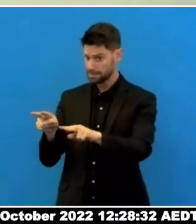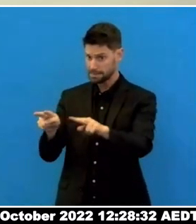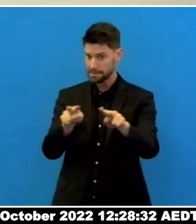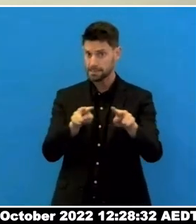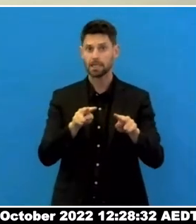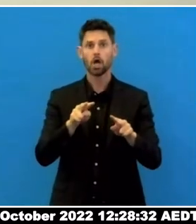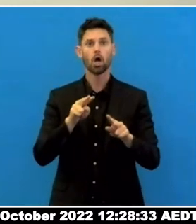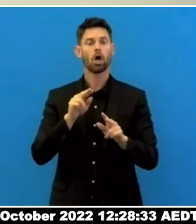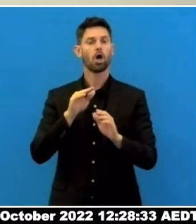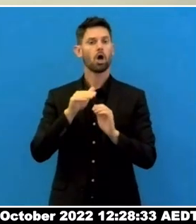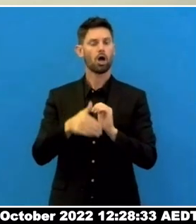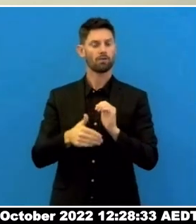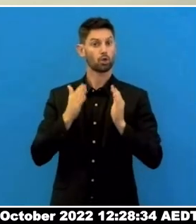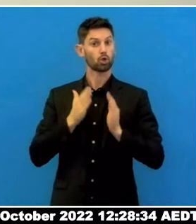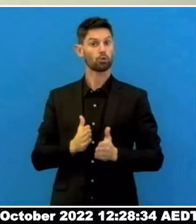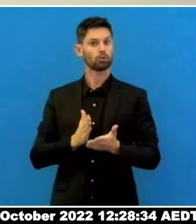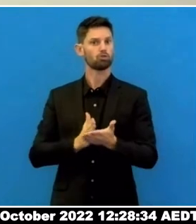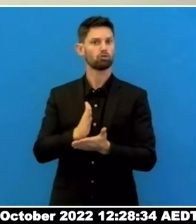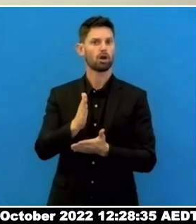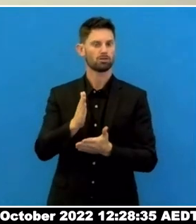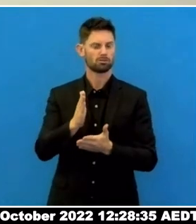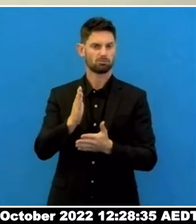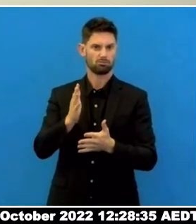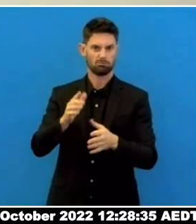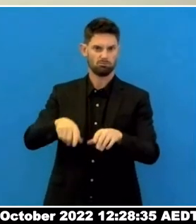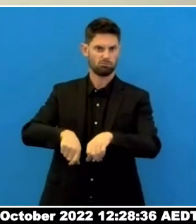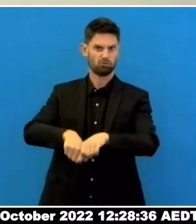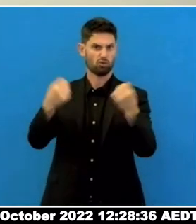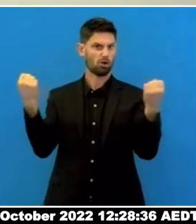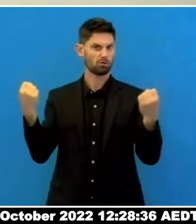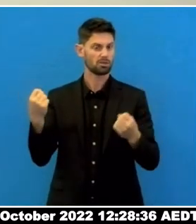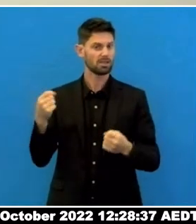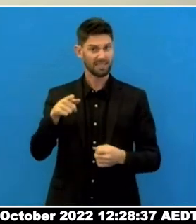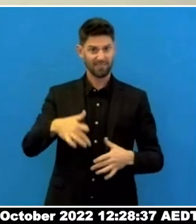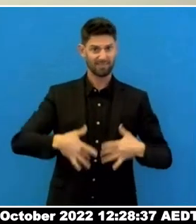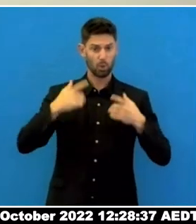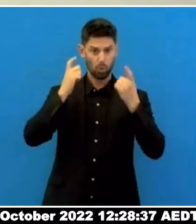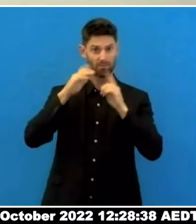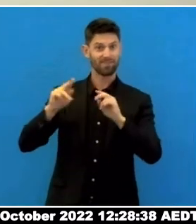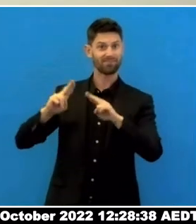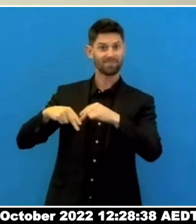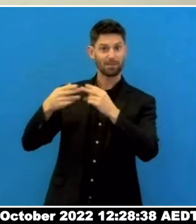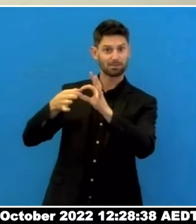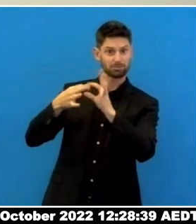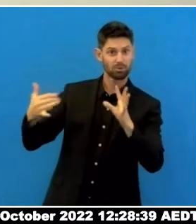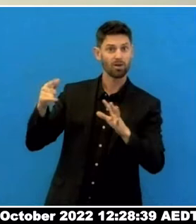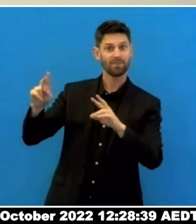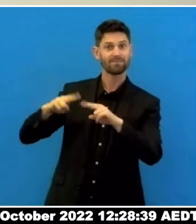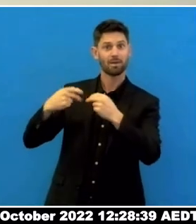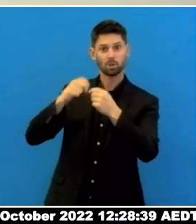in terms of per cent accuse and human rights violations are death or separation from loved ones, imposed isolation, forced displacement,